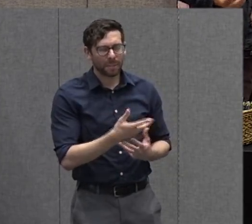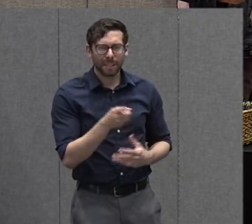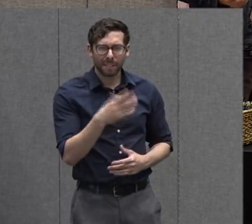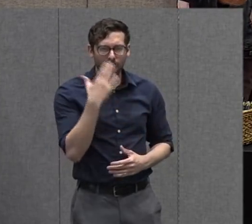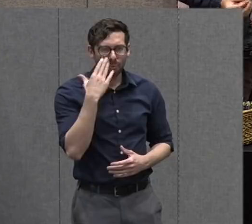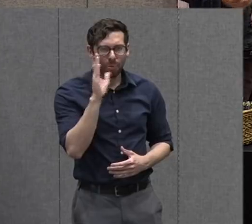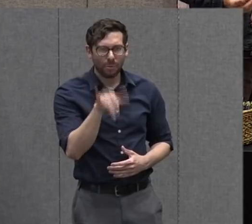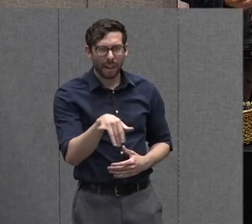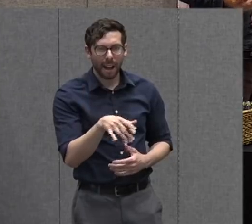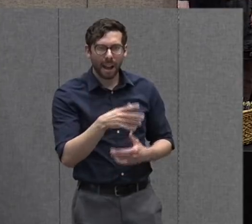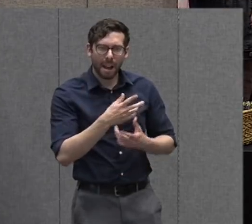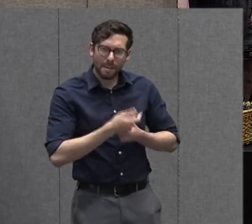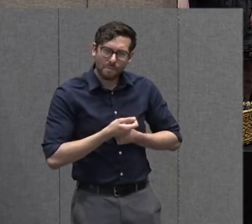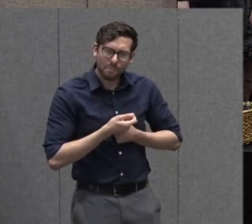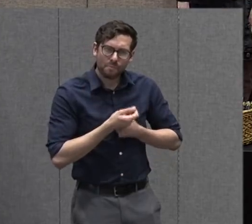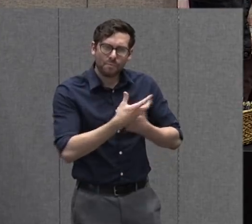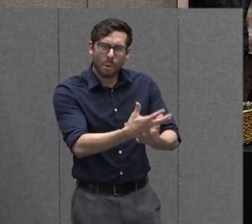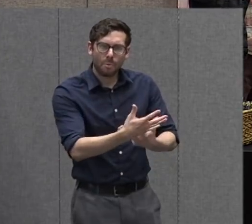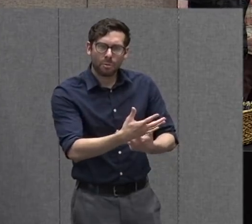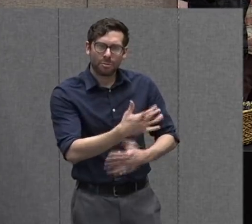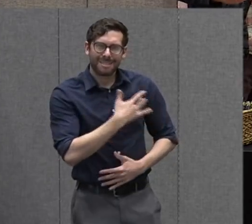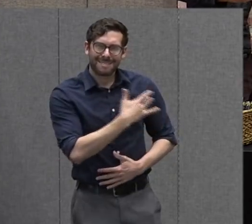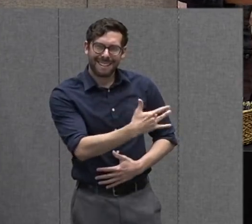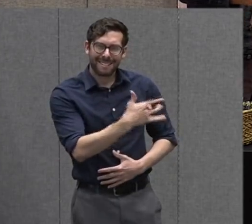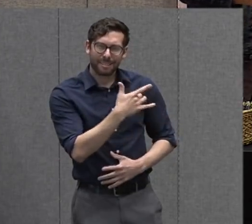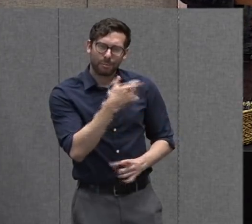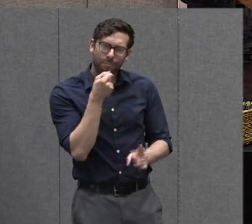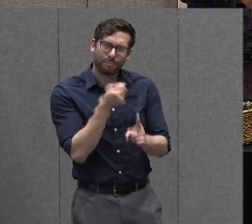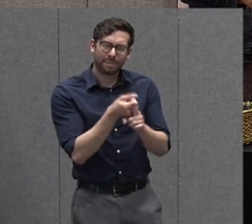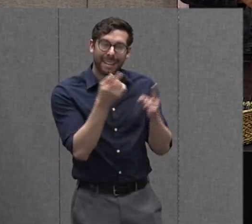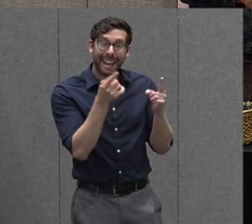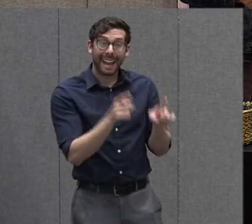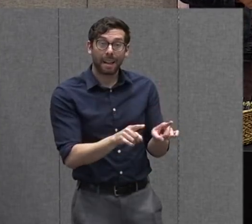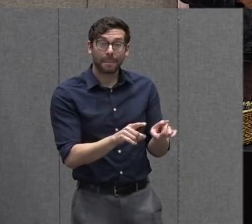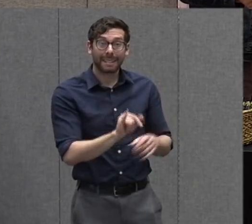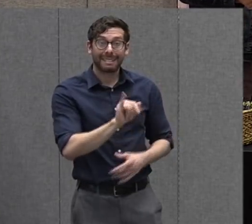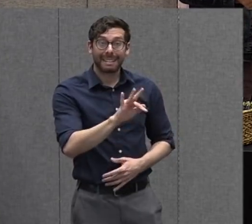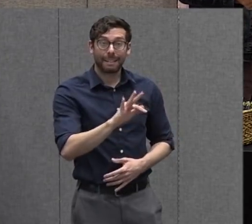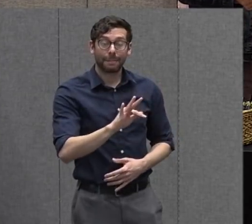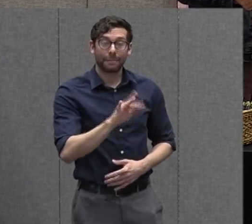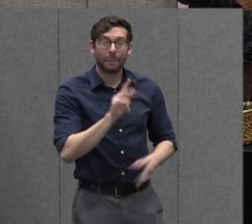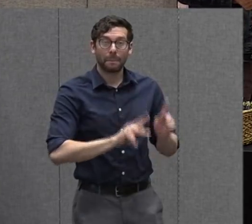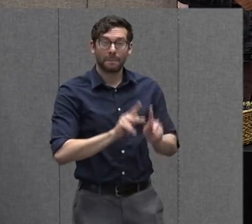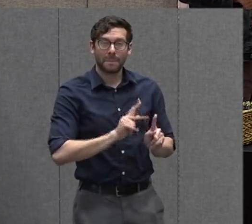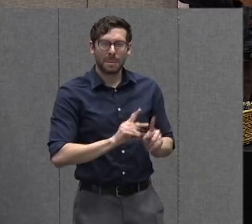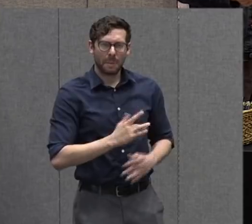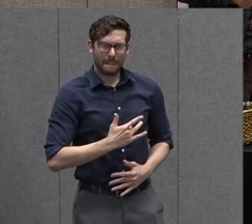about something and I know what's impacting all of us right now, Coronavirus? [Miss Martindale] Yes, and I think you and I